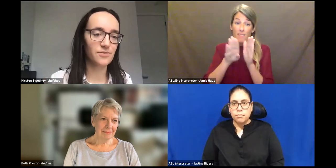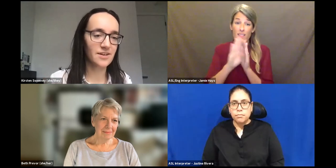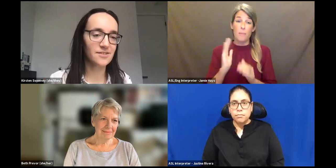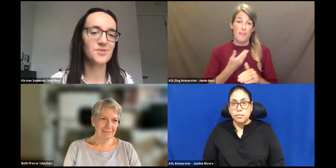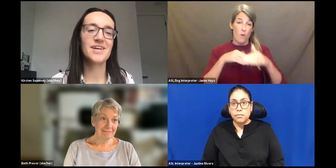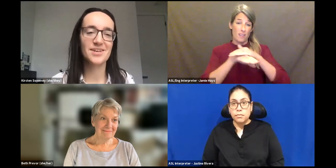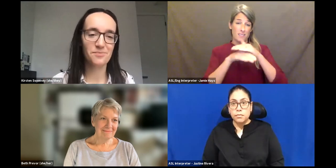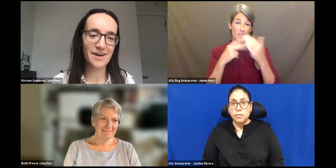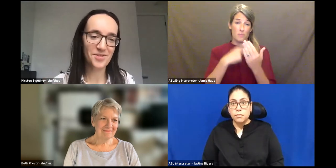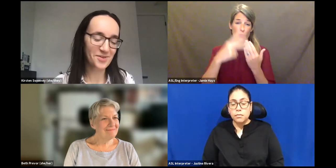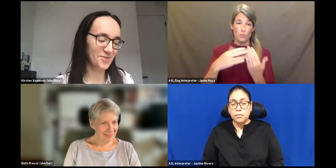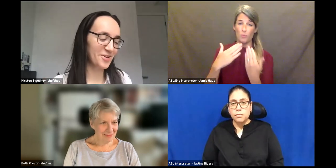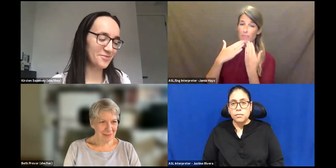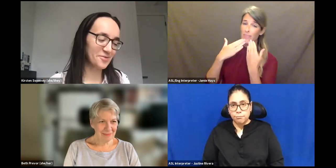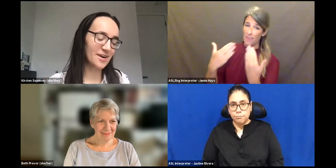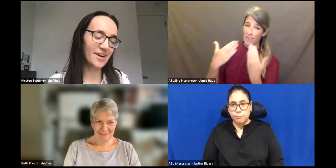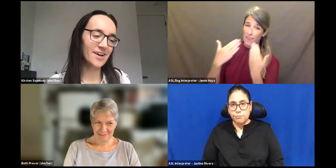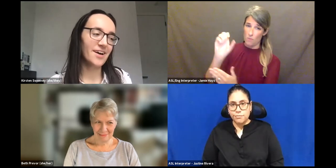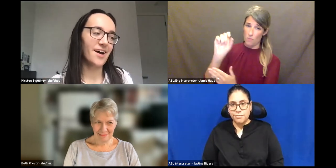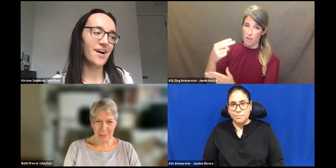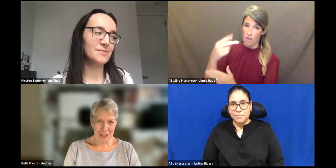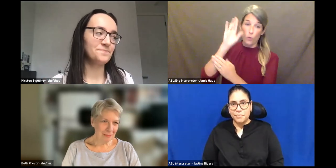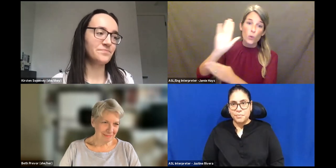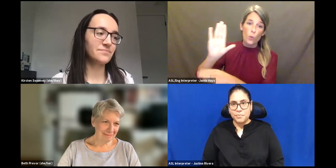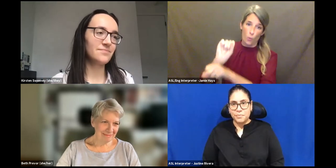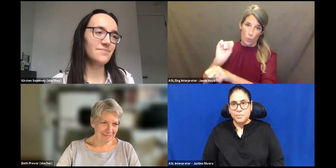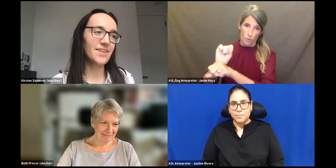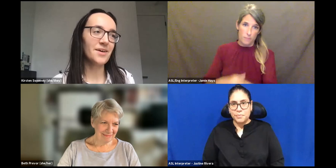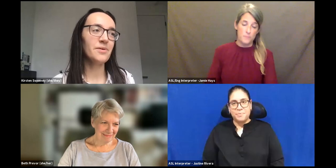over the years. So thank you, Beth, for all of your work. But